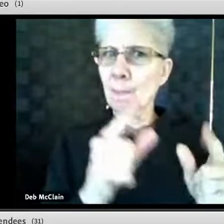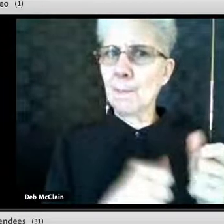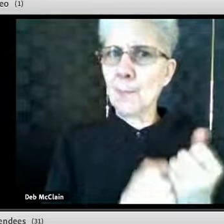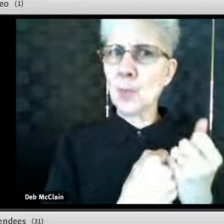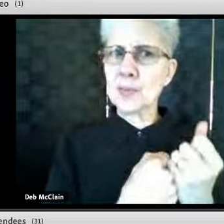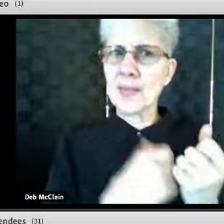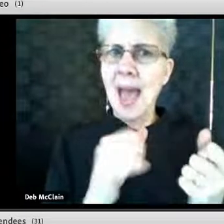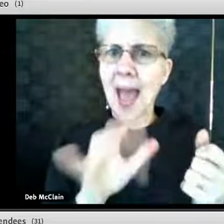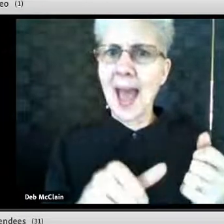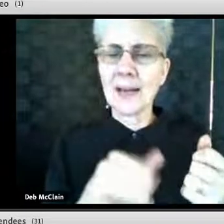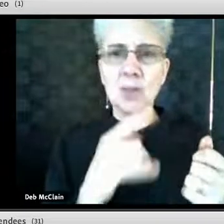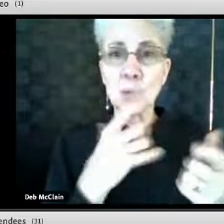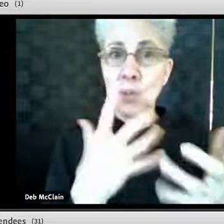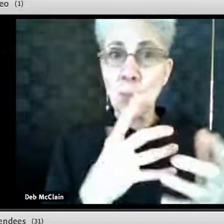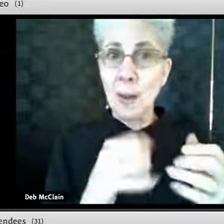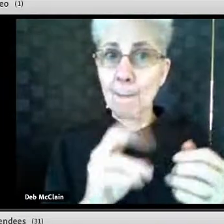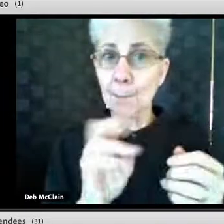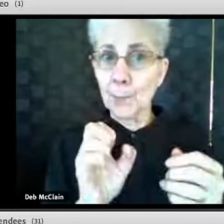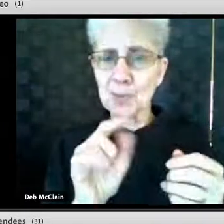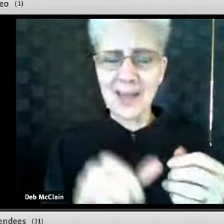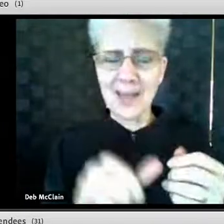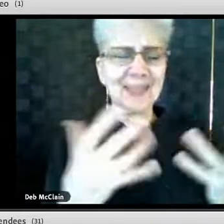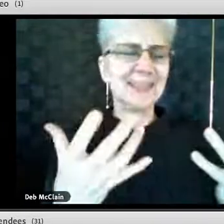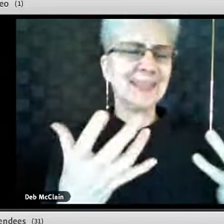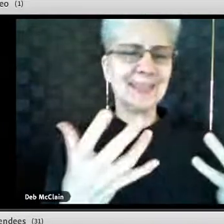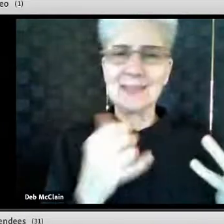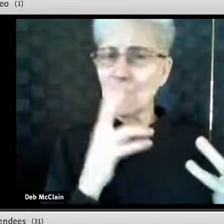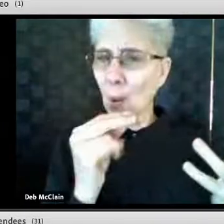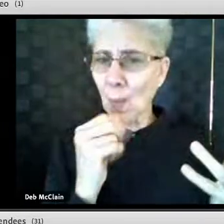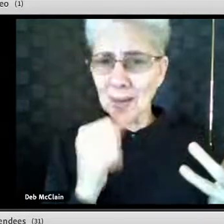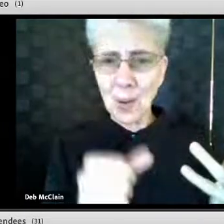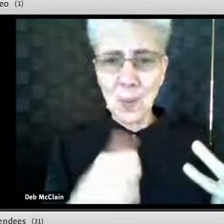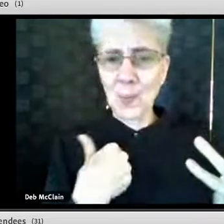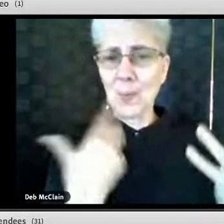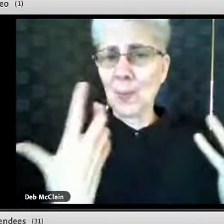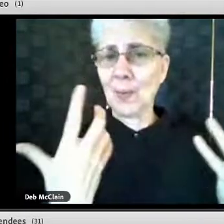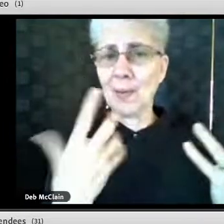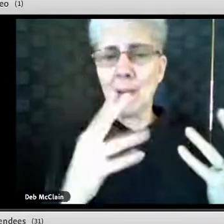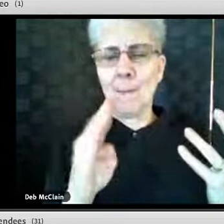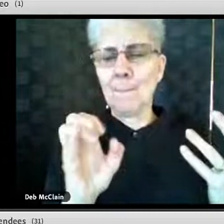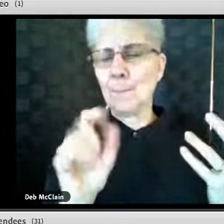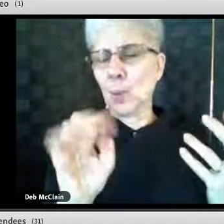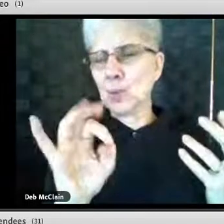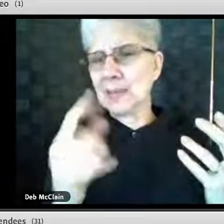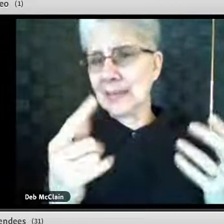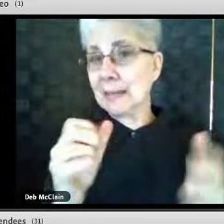"Shouldn't you boost this? Don't you want to boost this?" No. I don't.